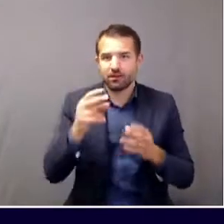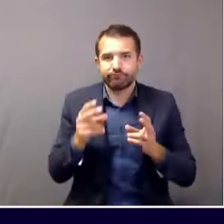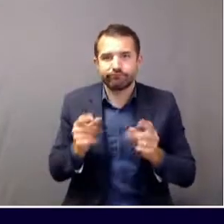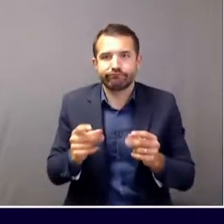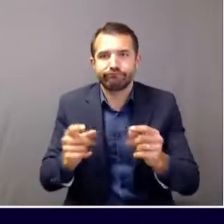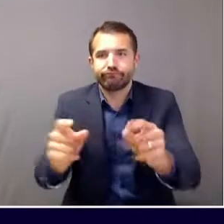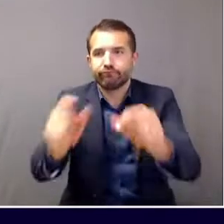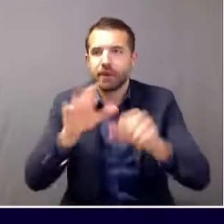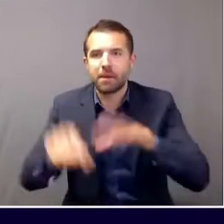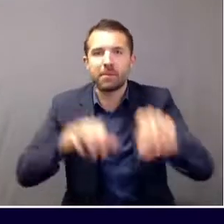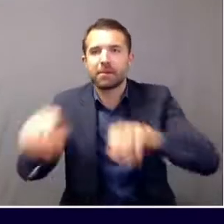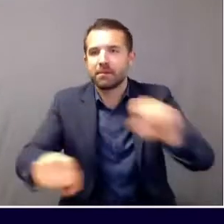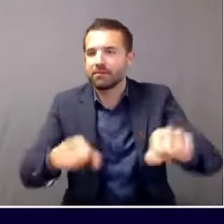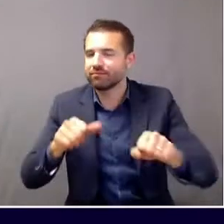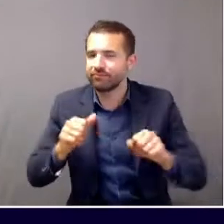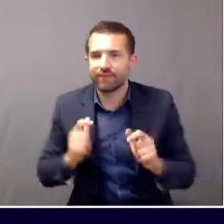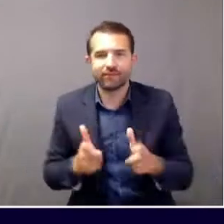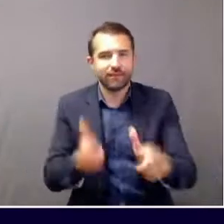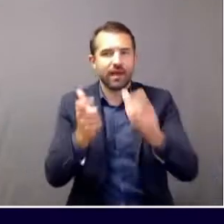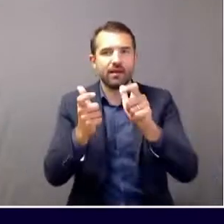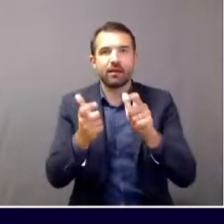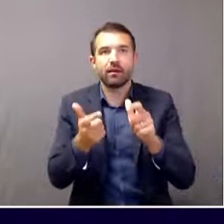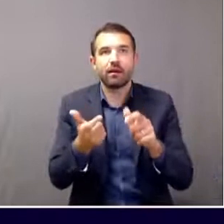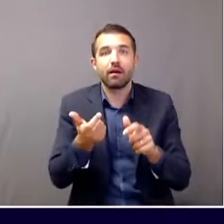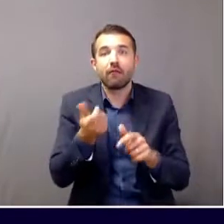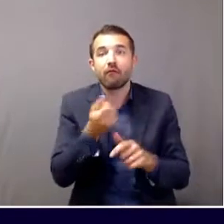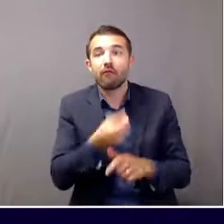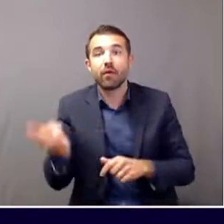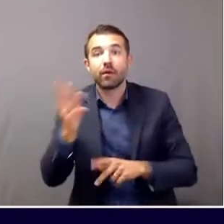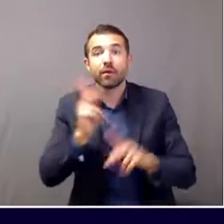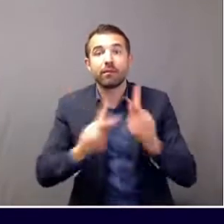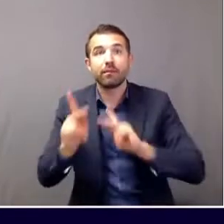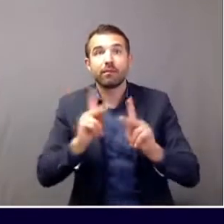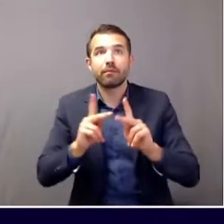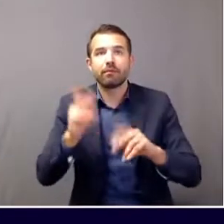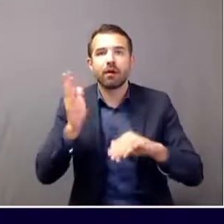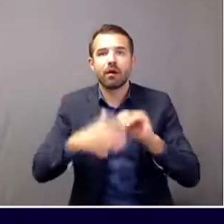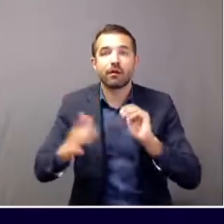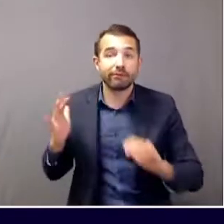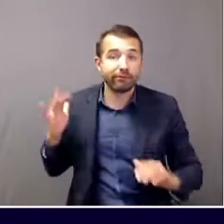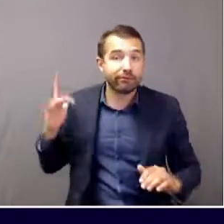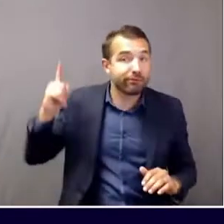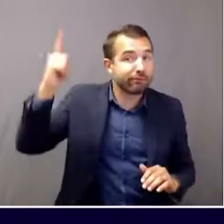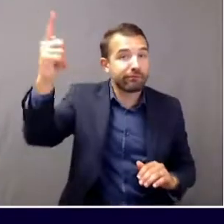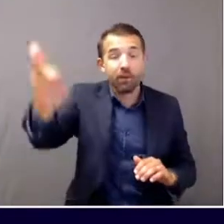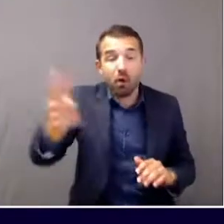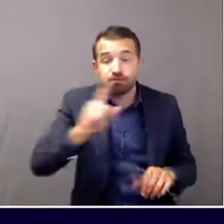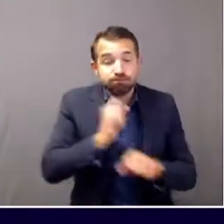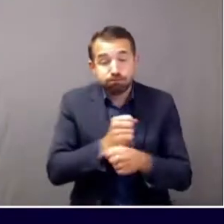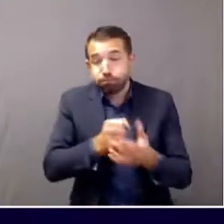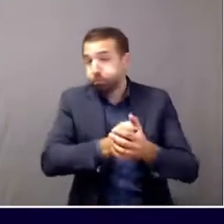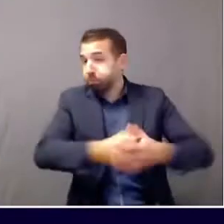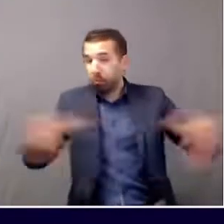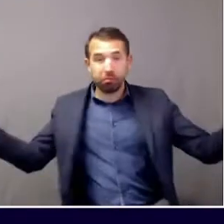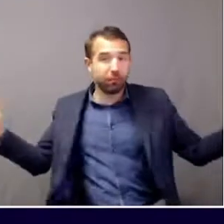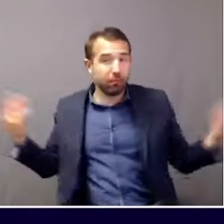at the one or two case period and make sure that they're not